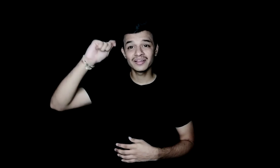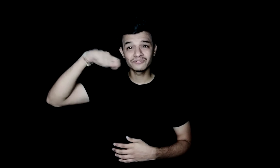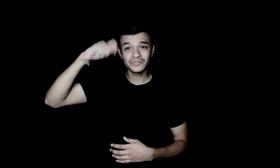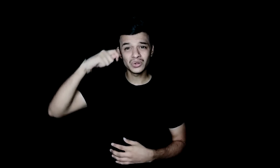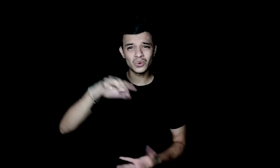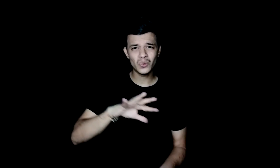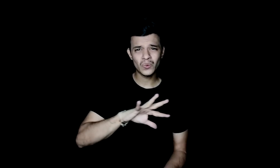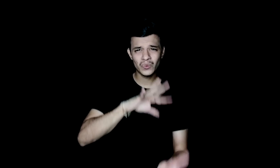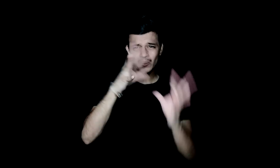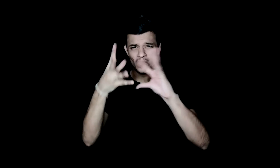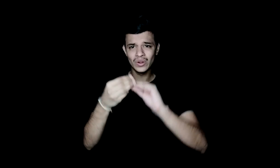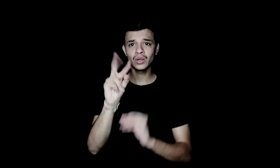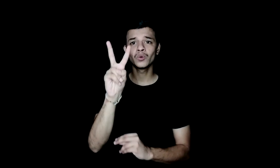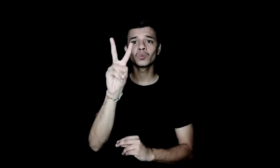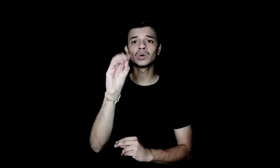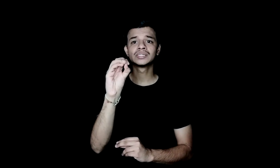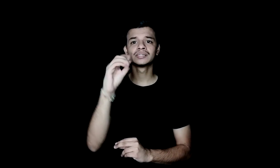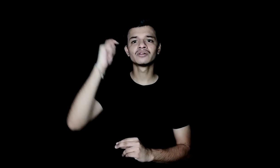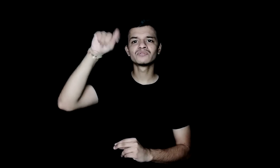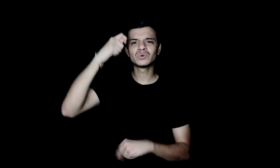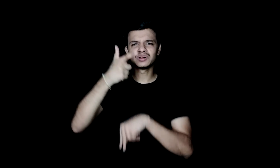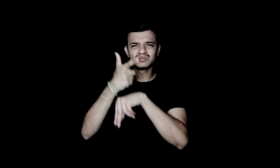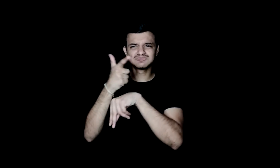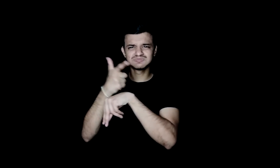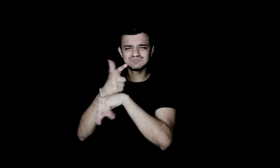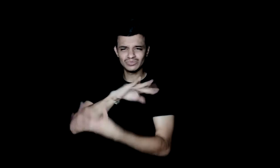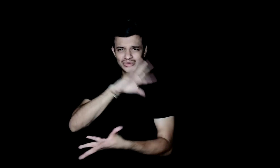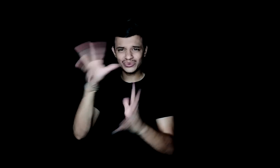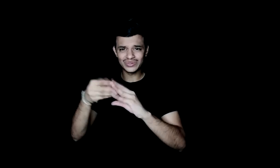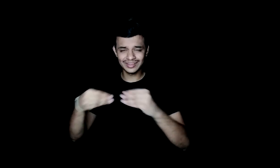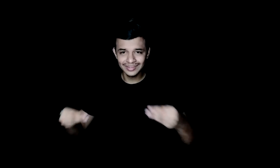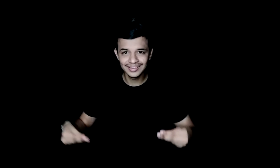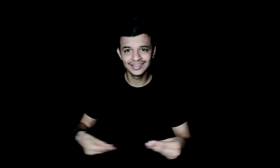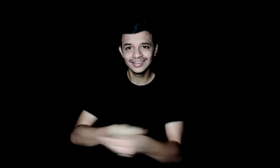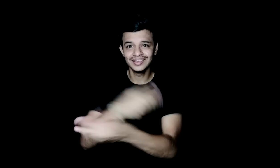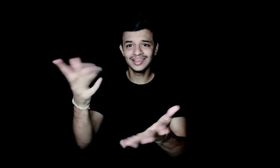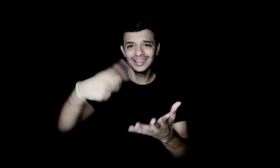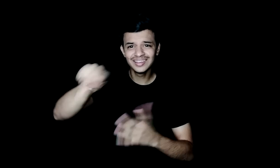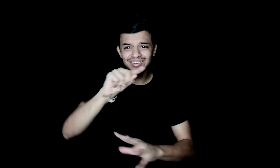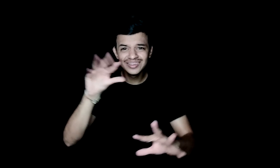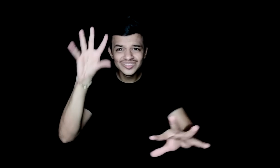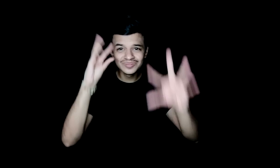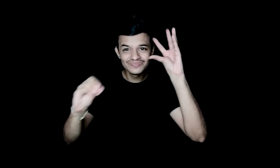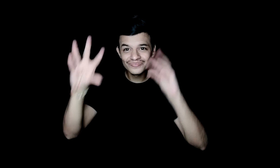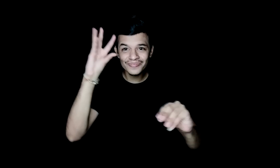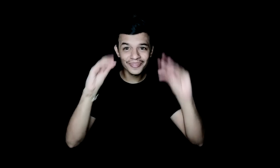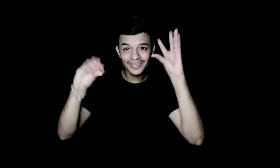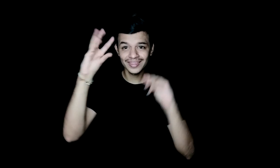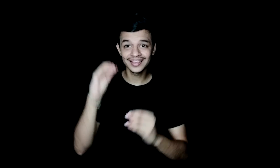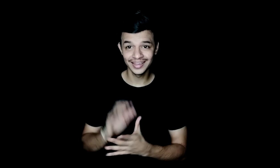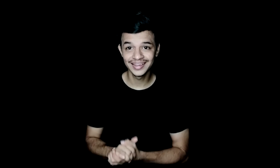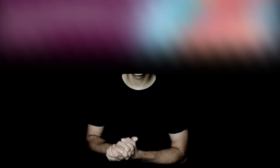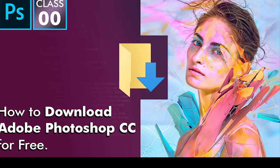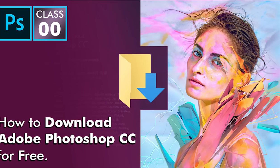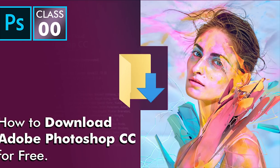We will give you only 20 course videos. Let's learn it.